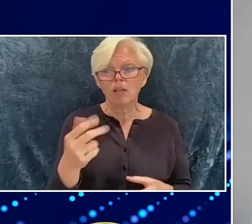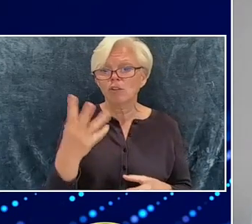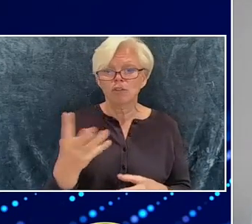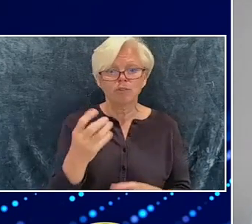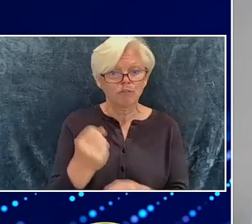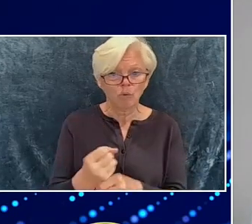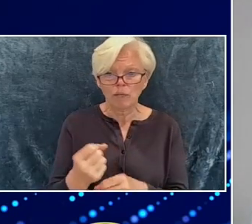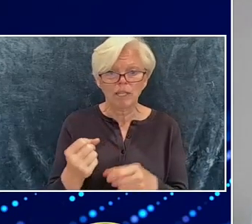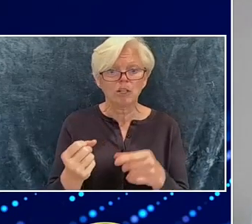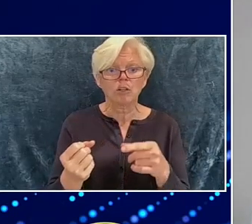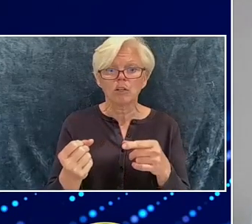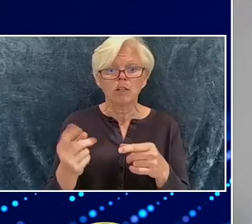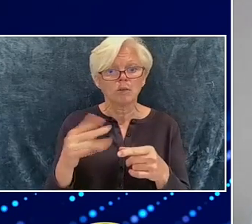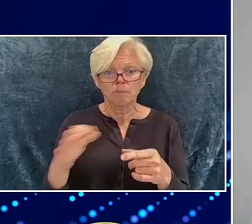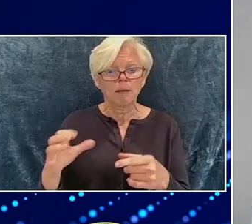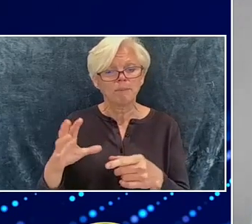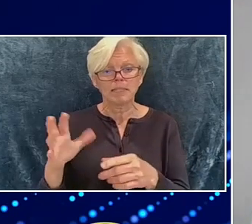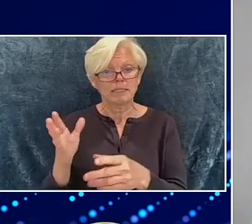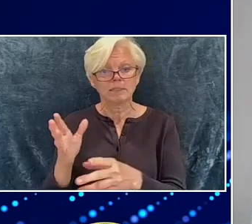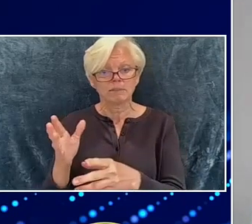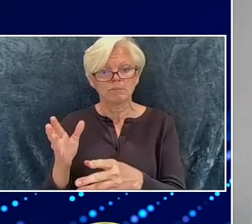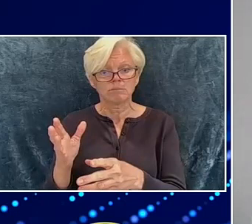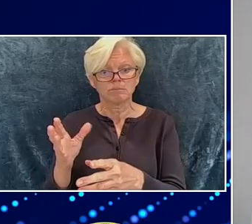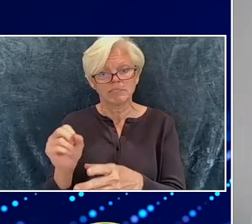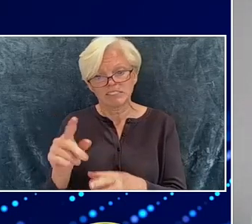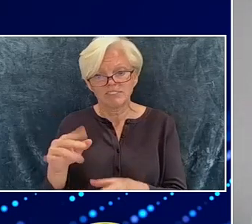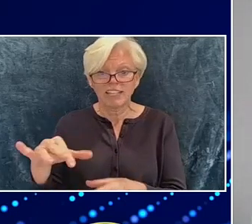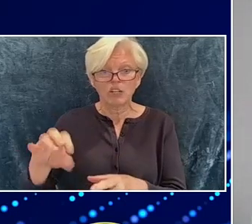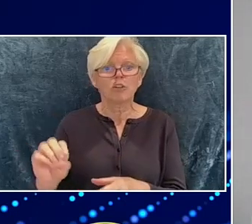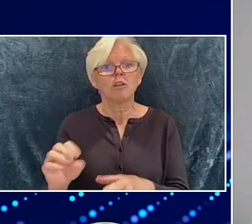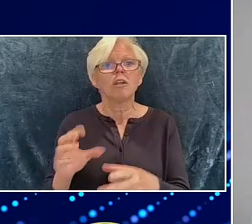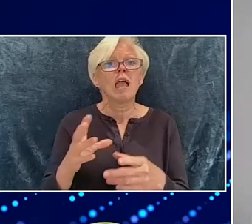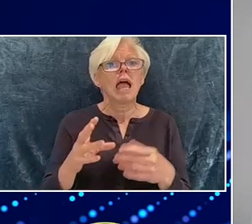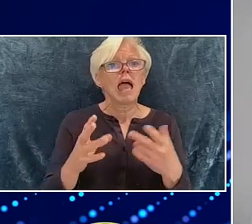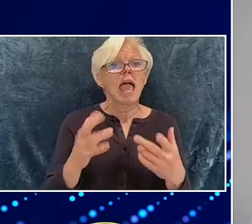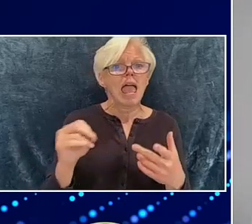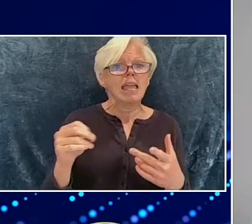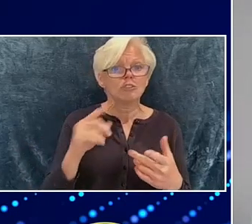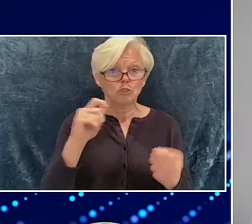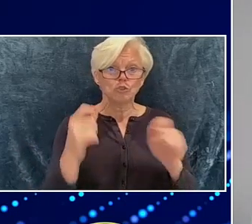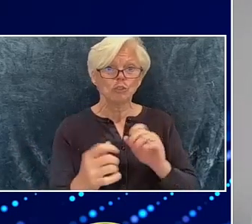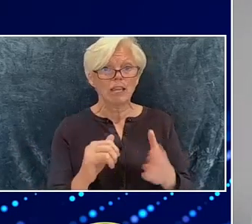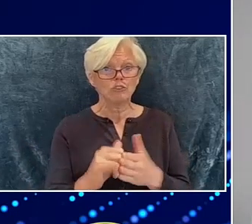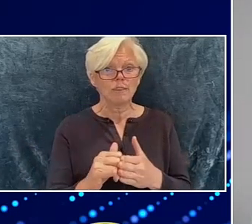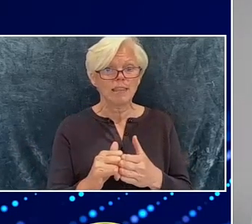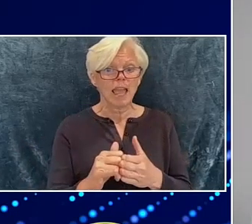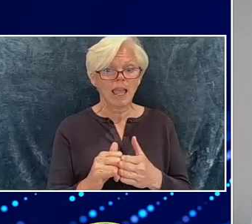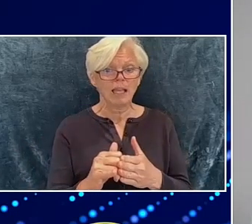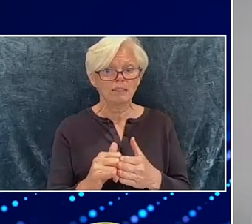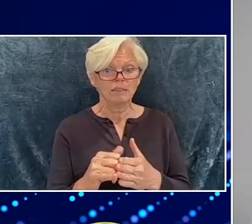And, you know, changing the regulation to combat bad actors generally isn't going to work. I would maybe suggest putting